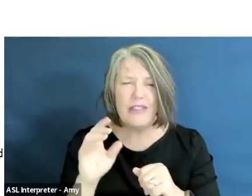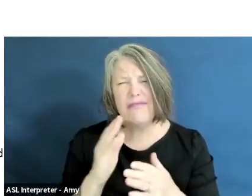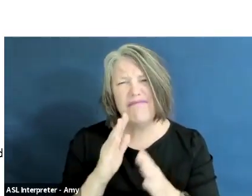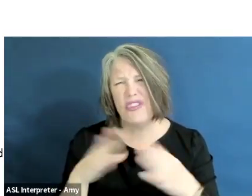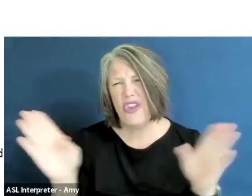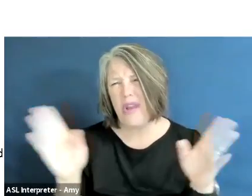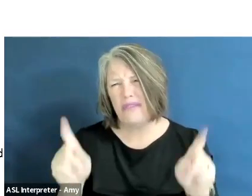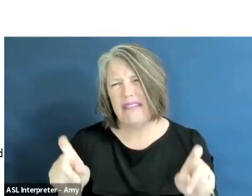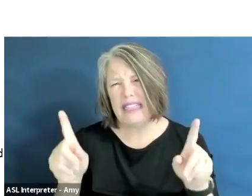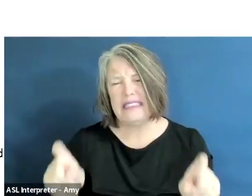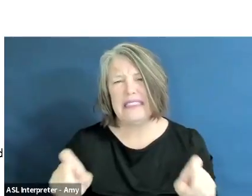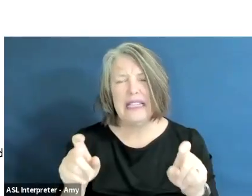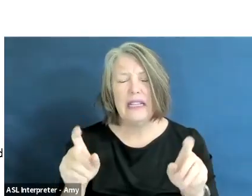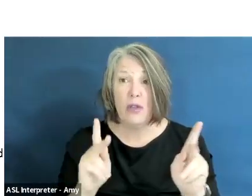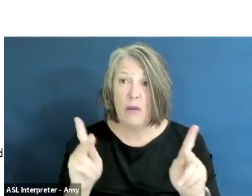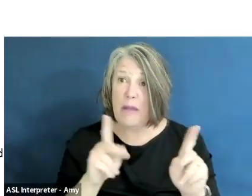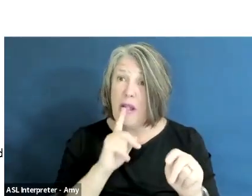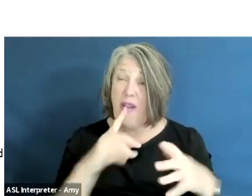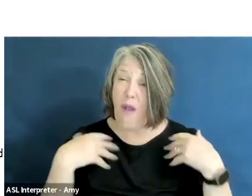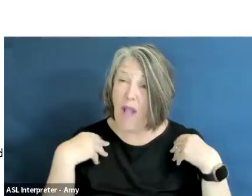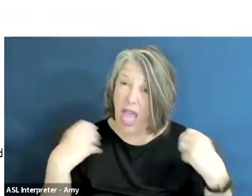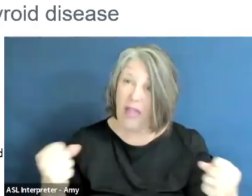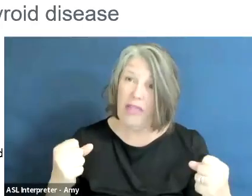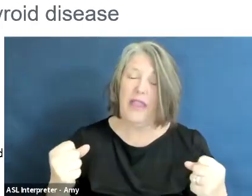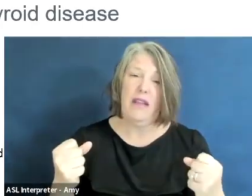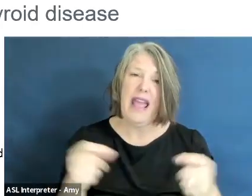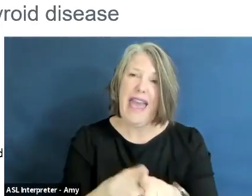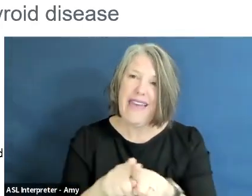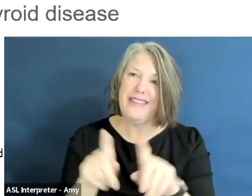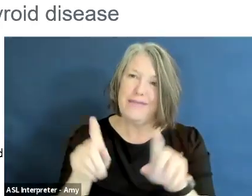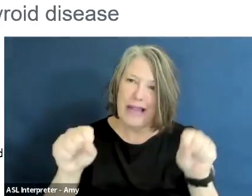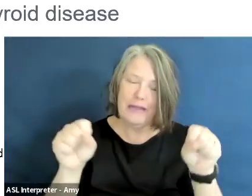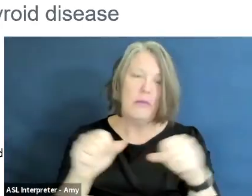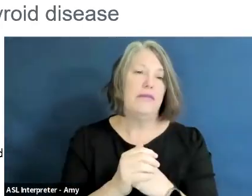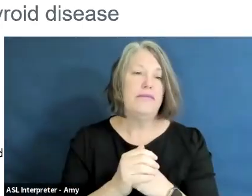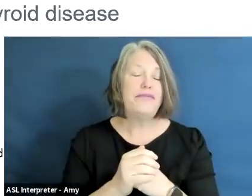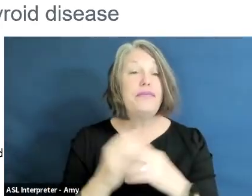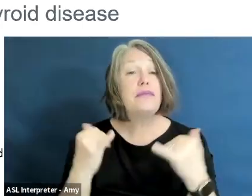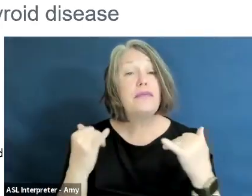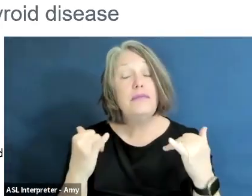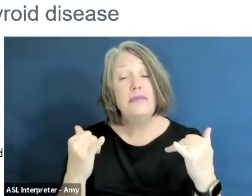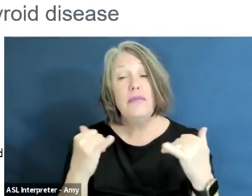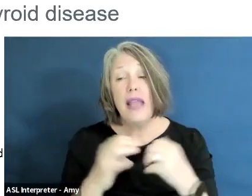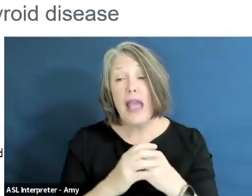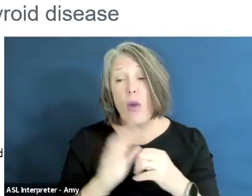people are as healthy as possible. Now, the third part is